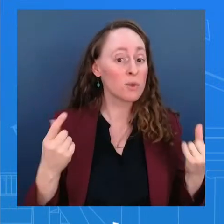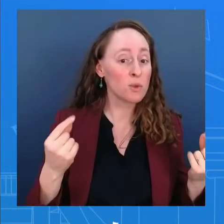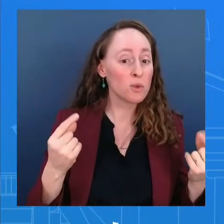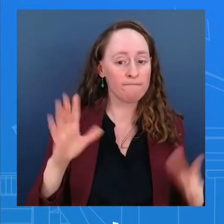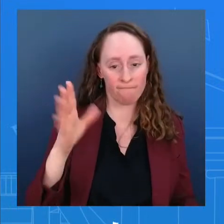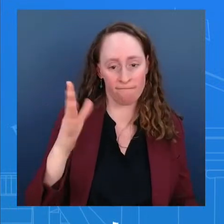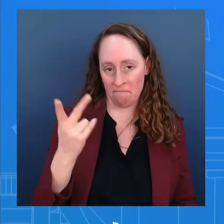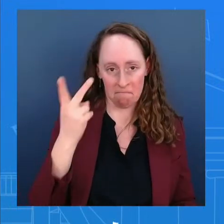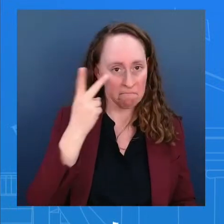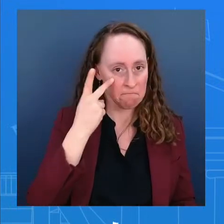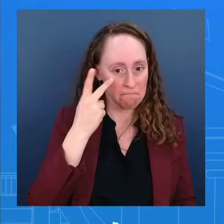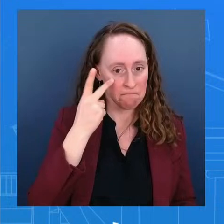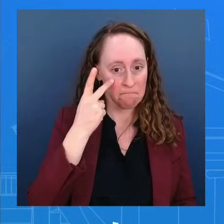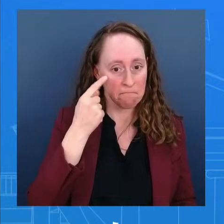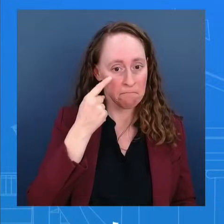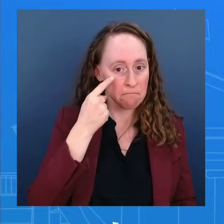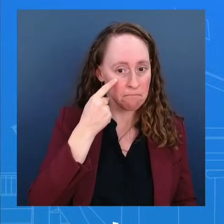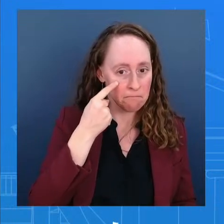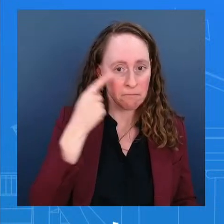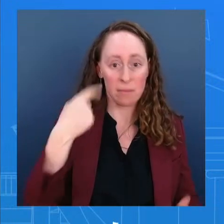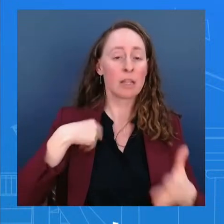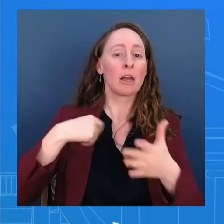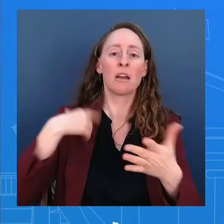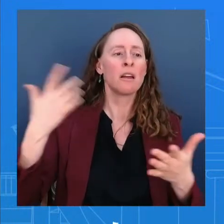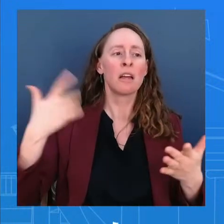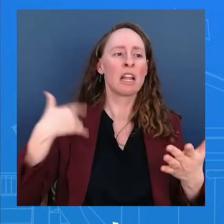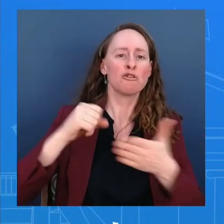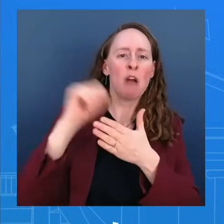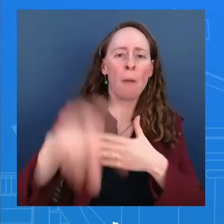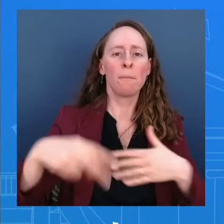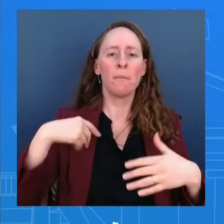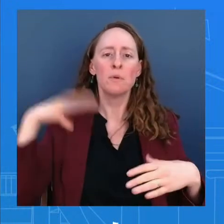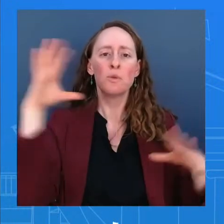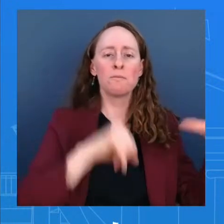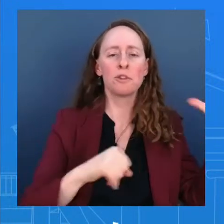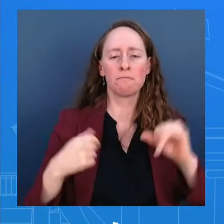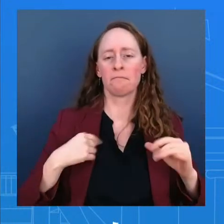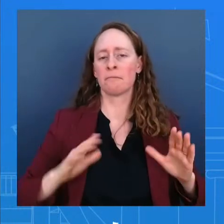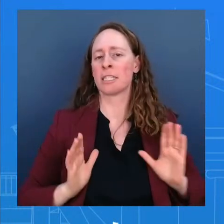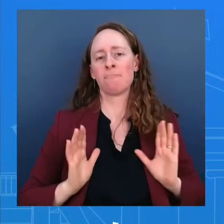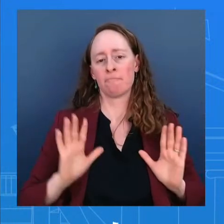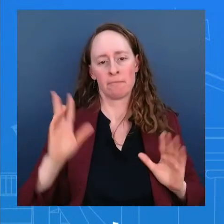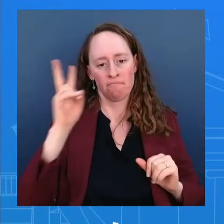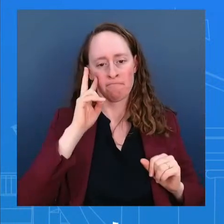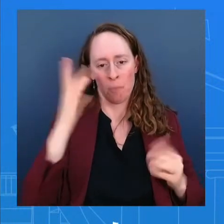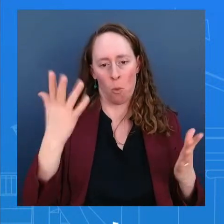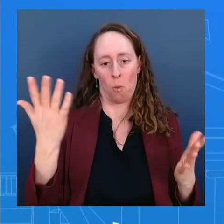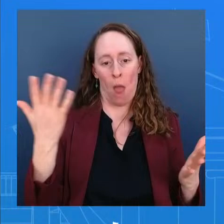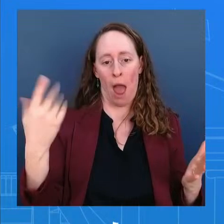All I can say, again, is what we are giving that team and -- and what there is to be able to work with,